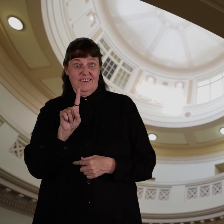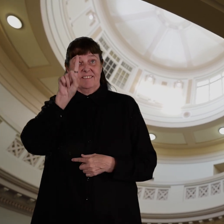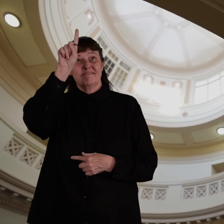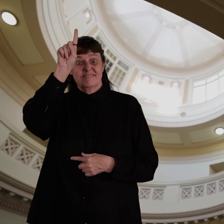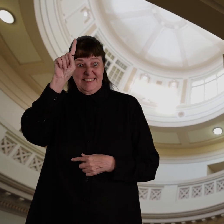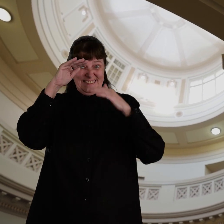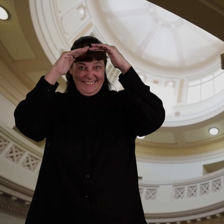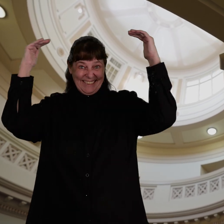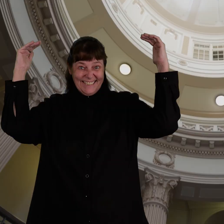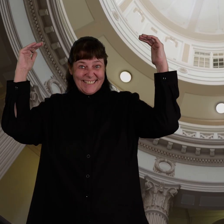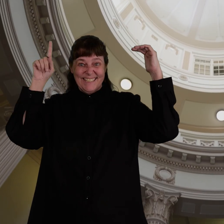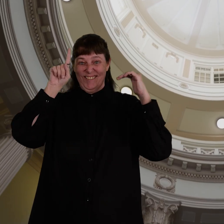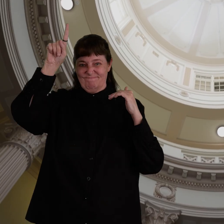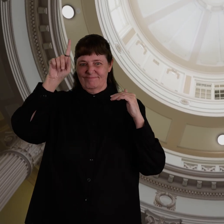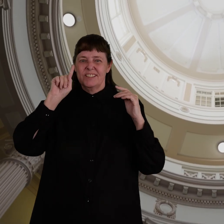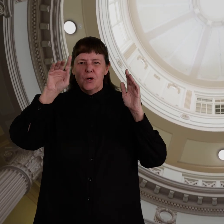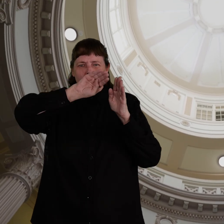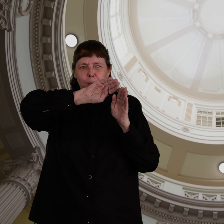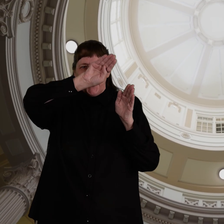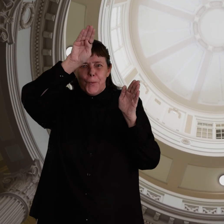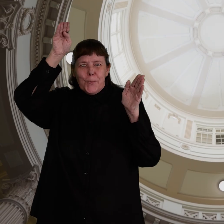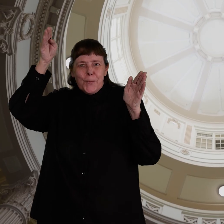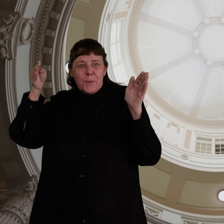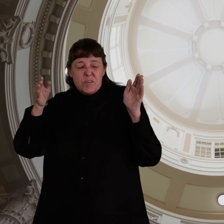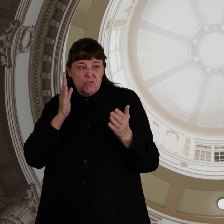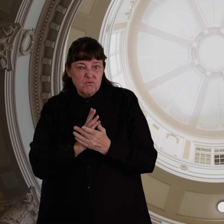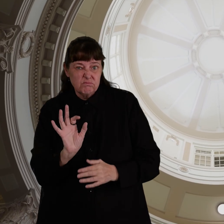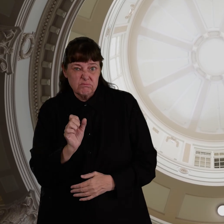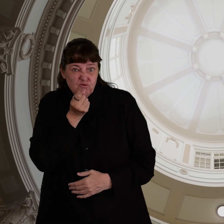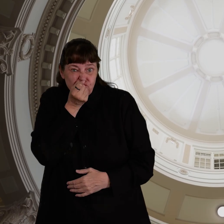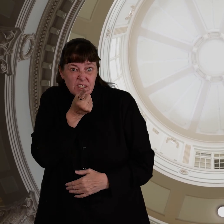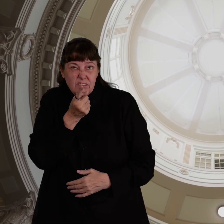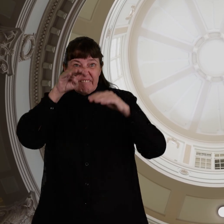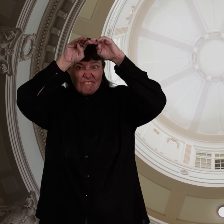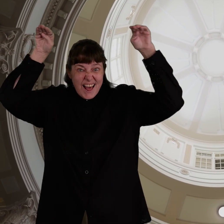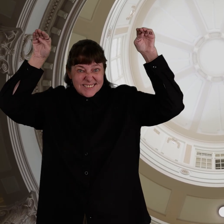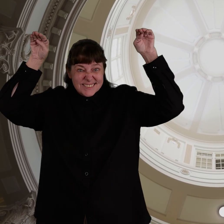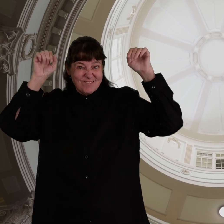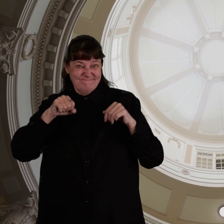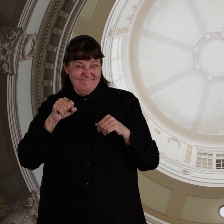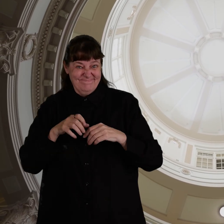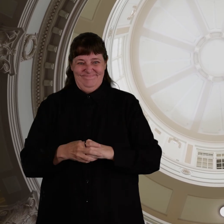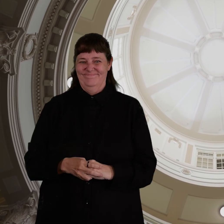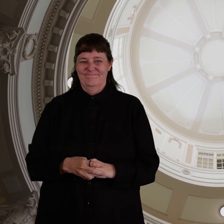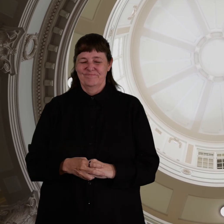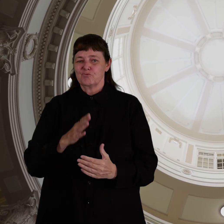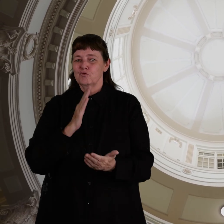features a flat roof, which is made to look like an optical illusion to look like a dome.